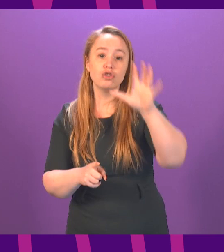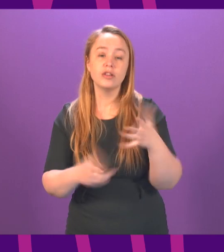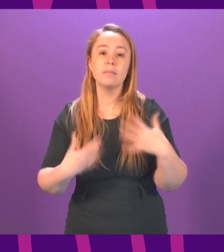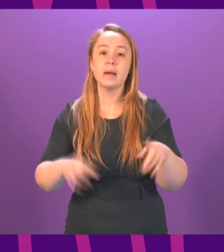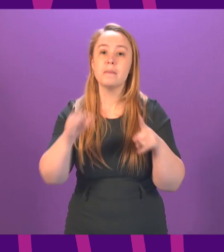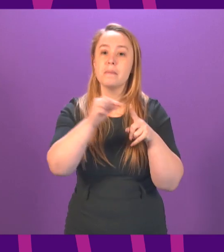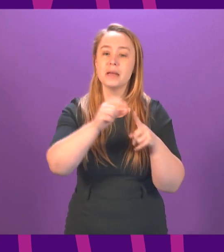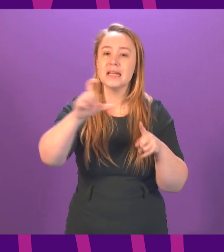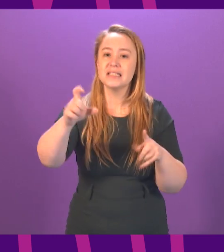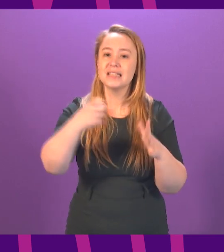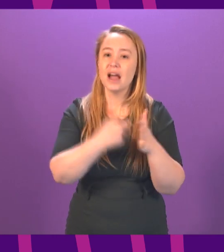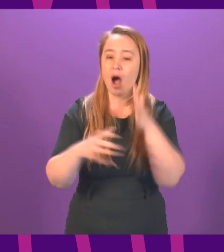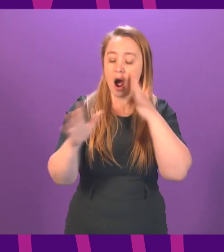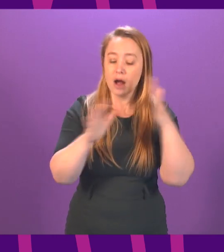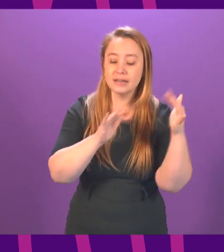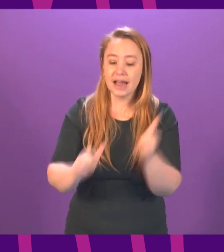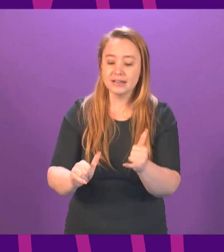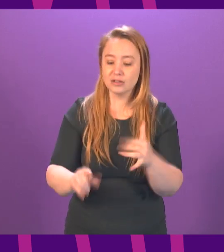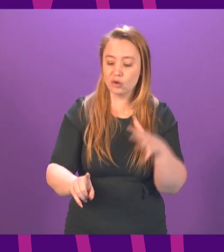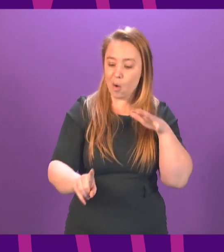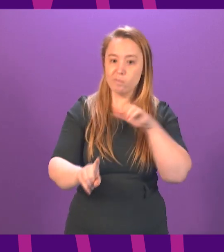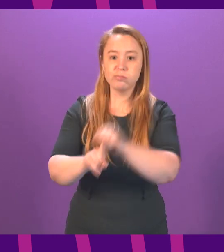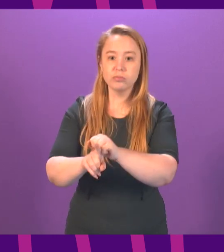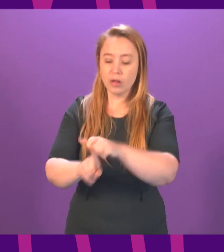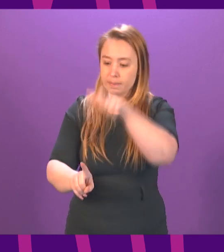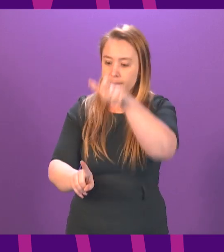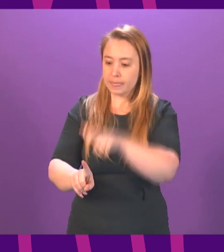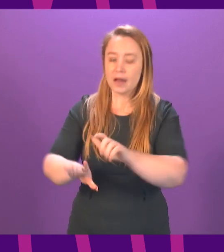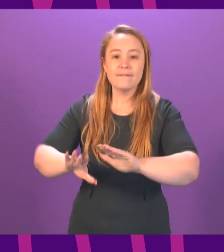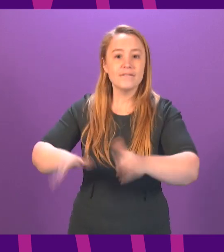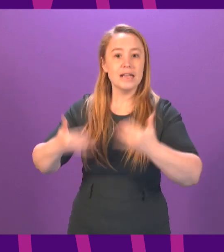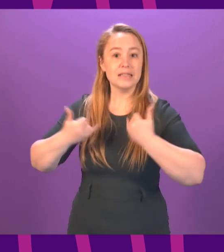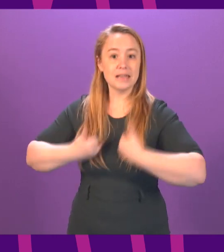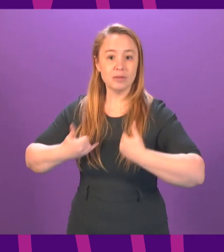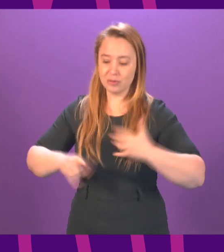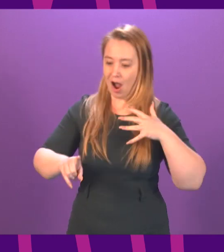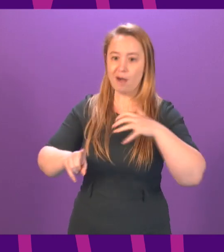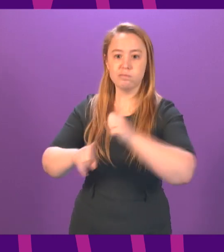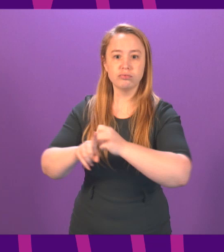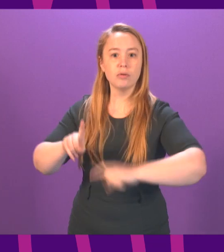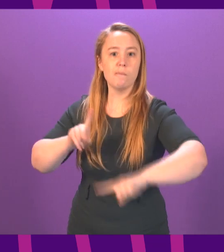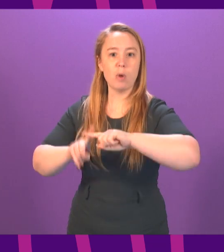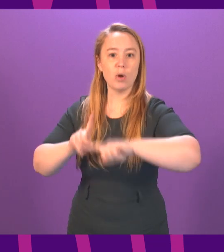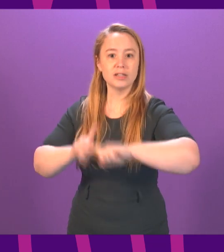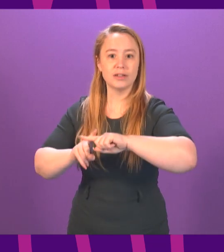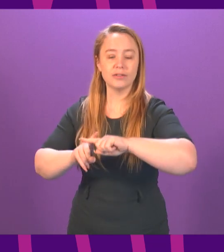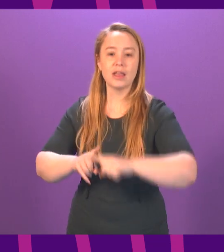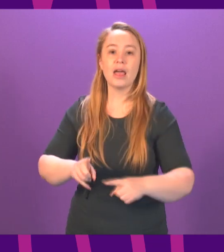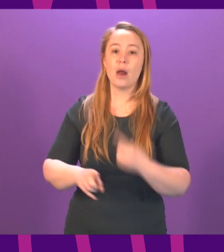for months to find asymptomatic carriers. Even in England now, nearly one in every 100 people